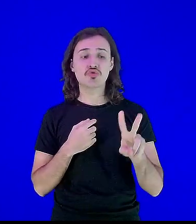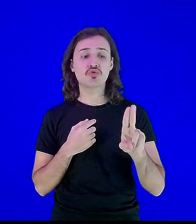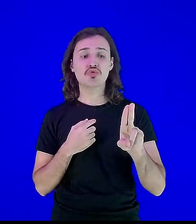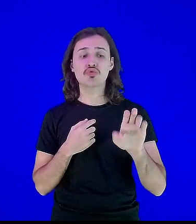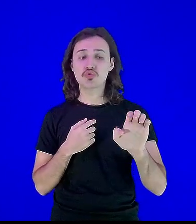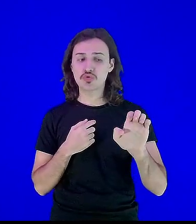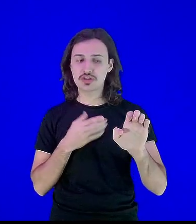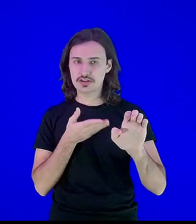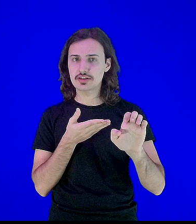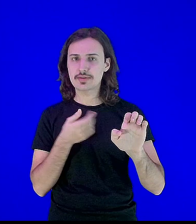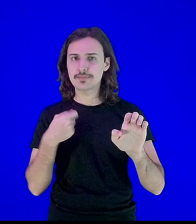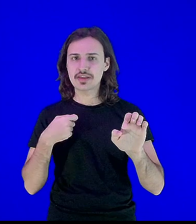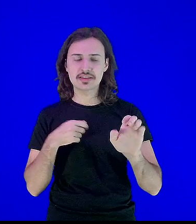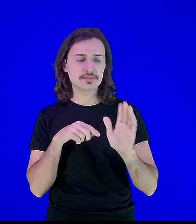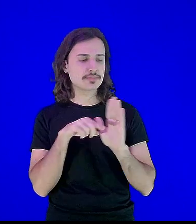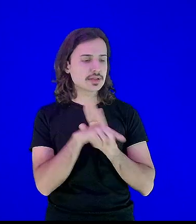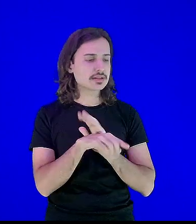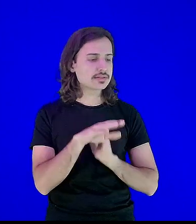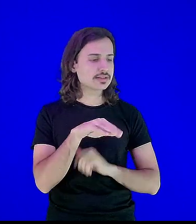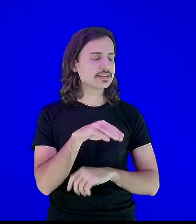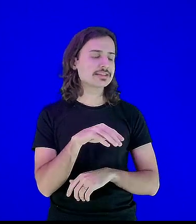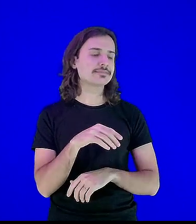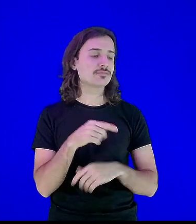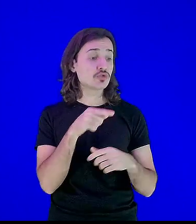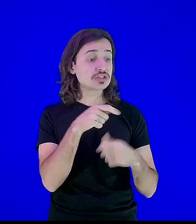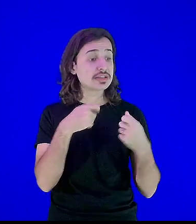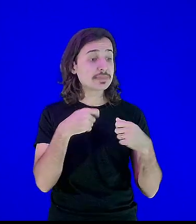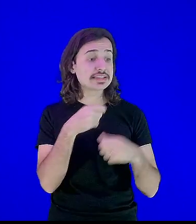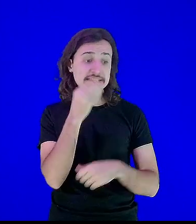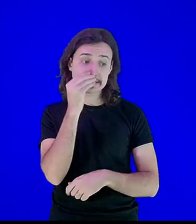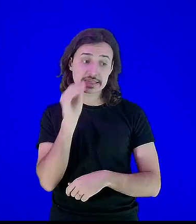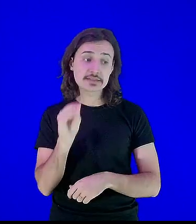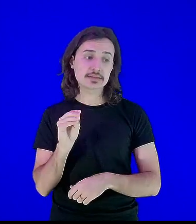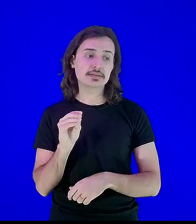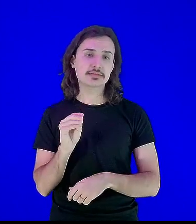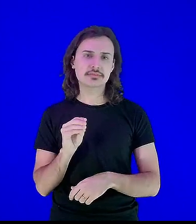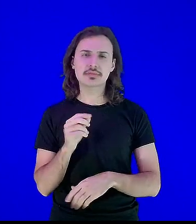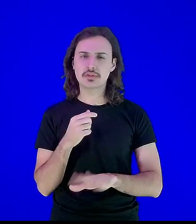start with "fsw" now, let me use other words